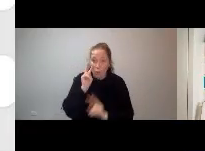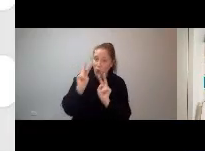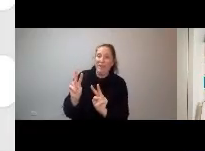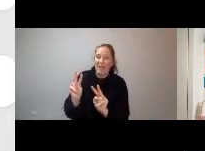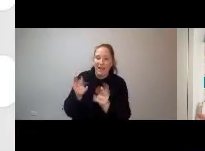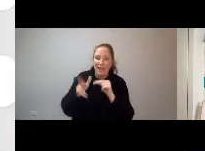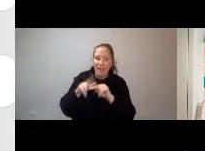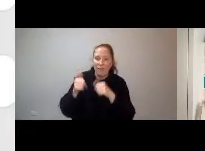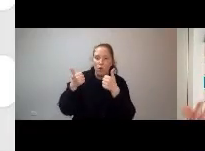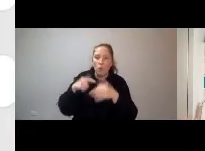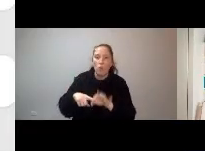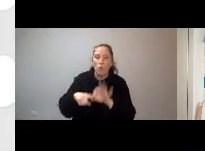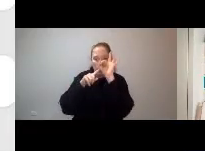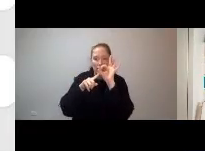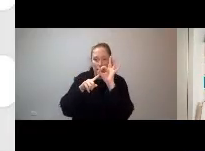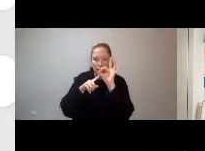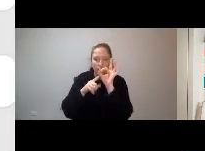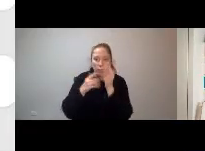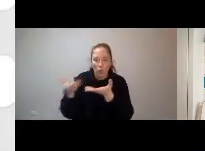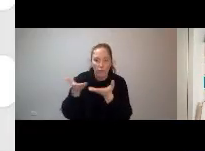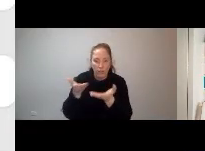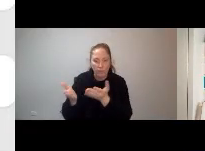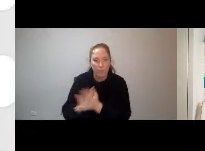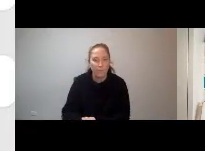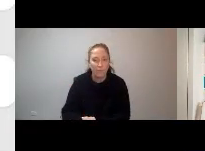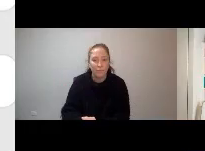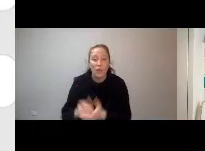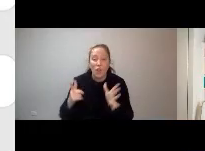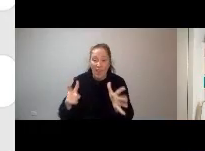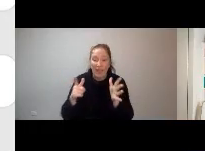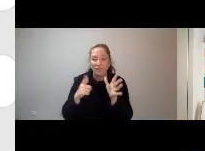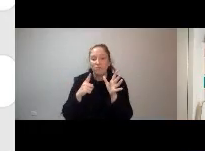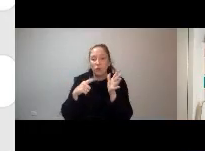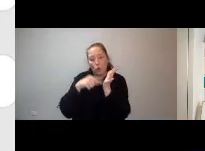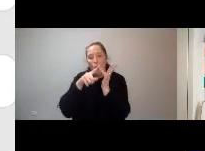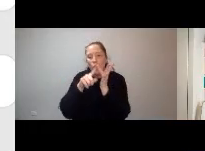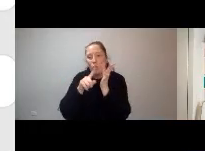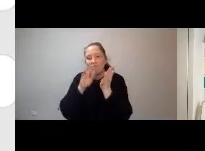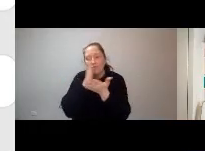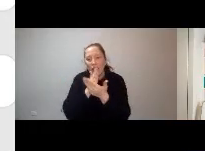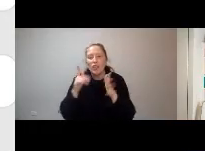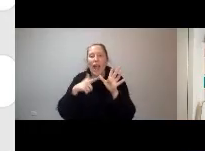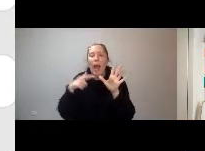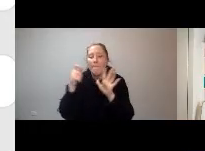It's an app, it's easy to use, but what it has done is enable organisations